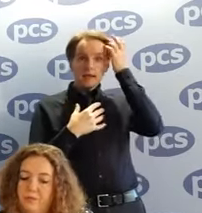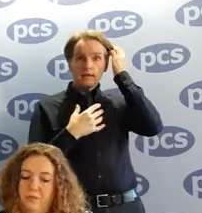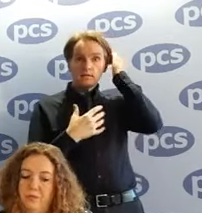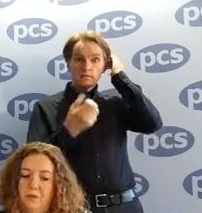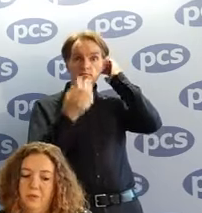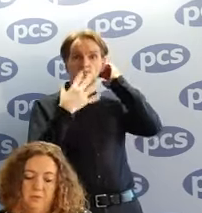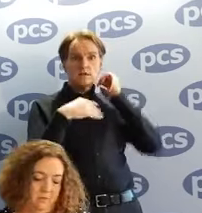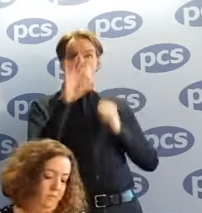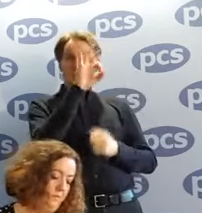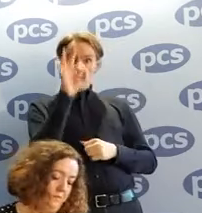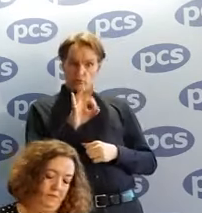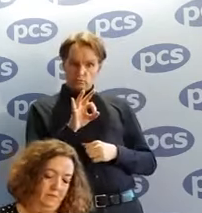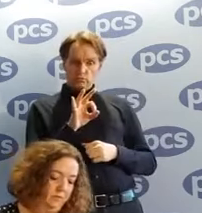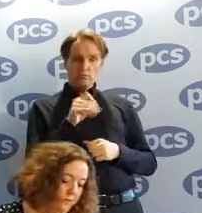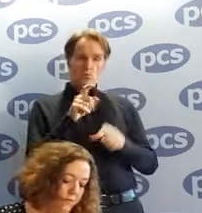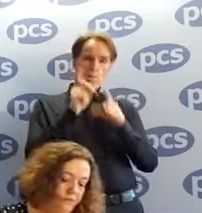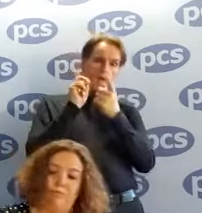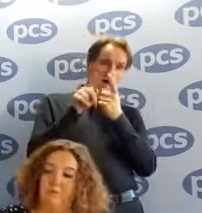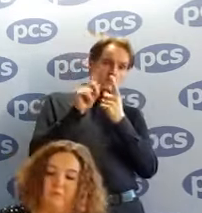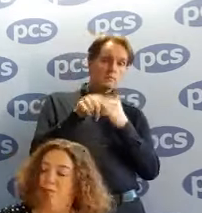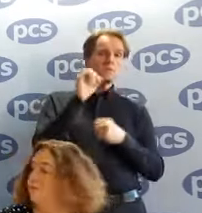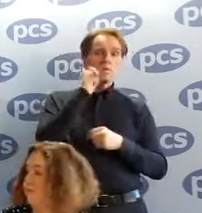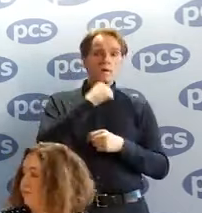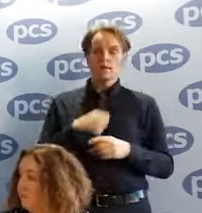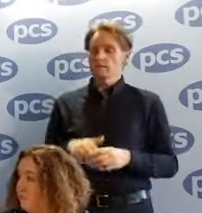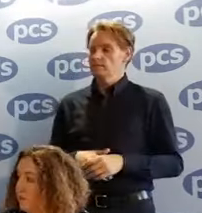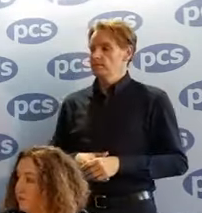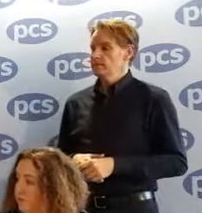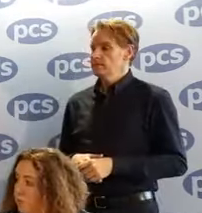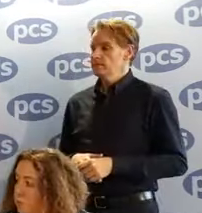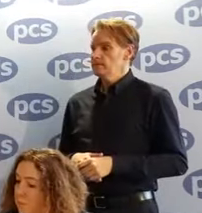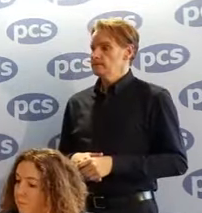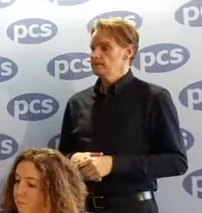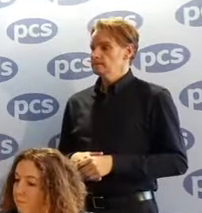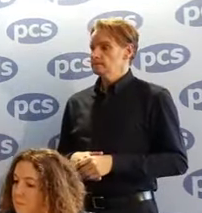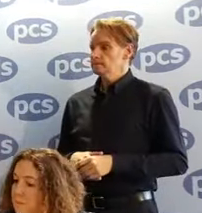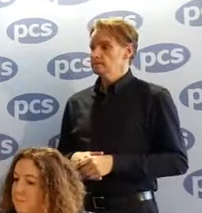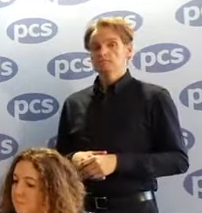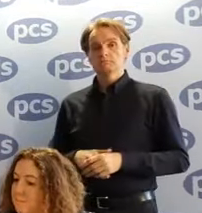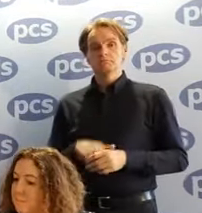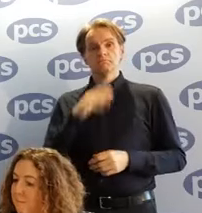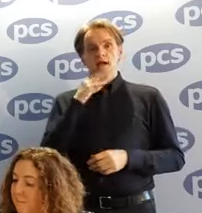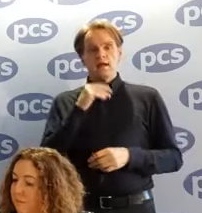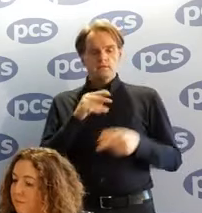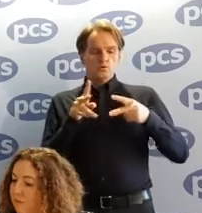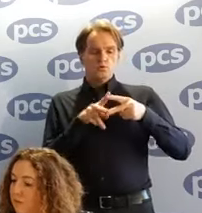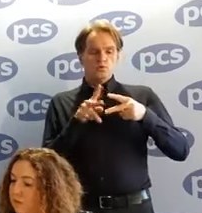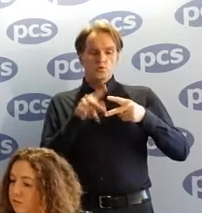and we'll try and deal with them, Mark. Just two things and I really want